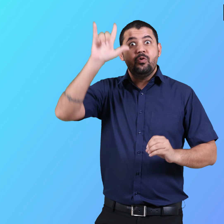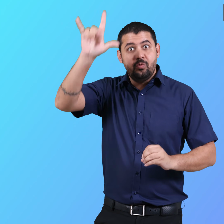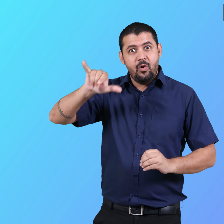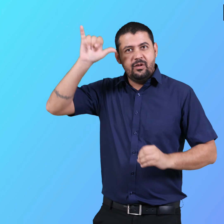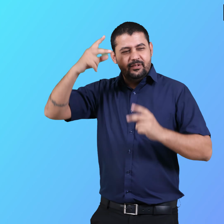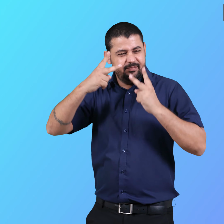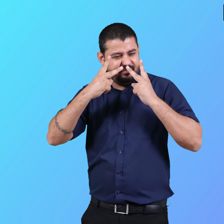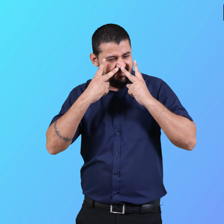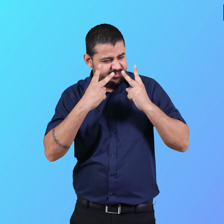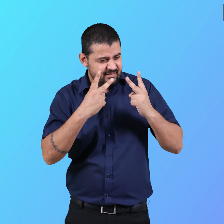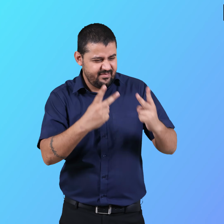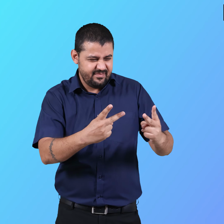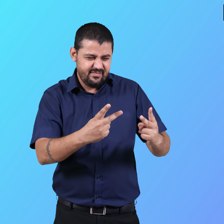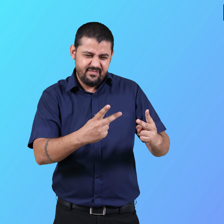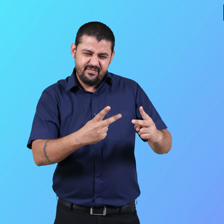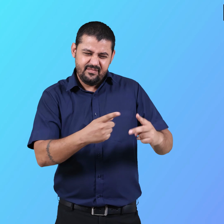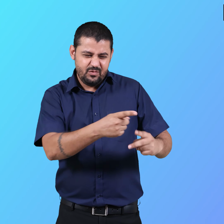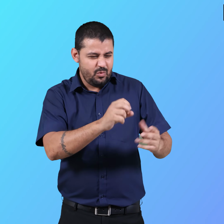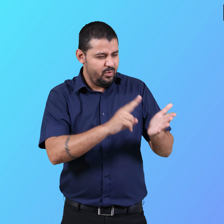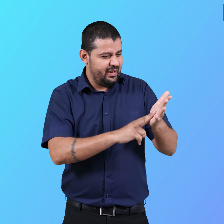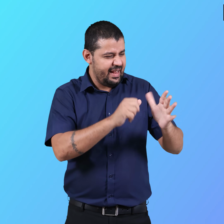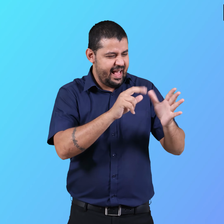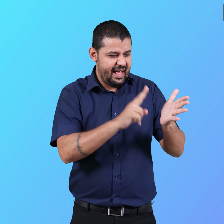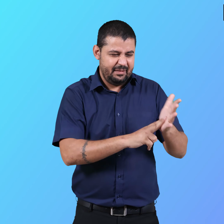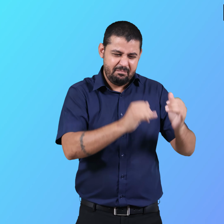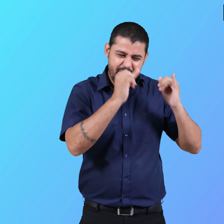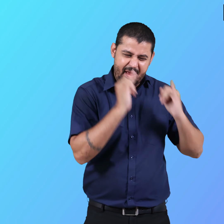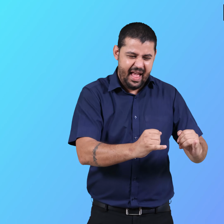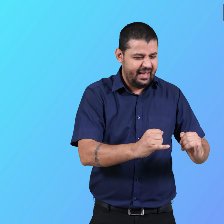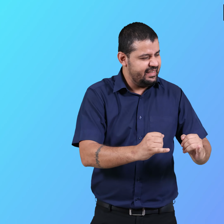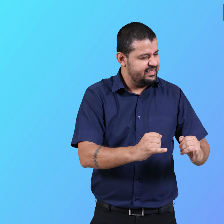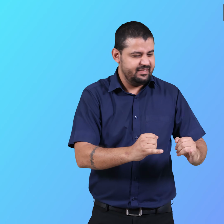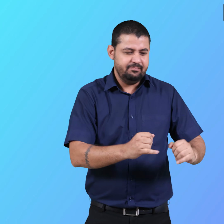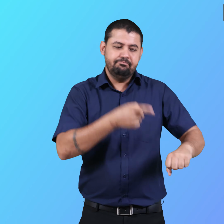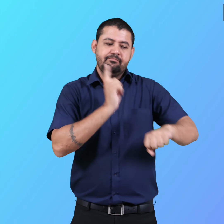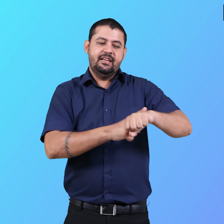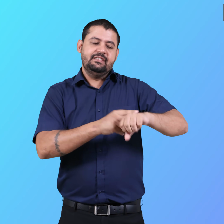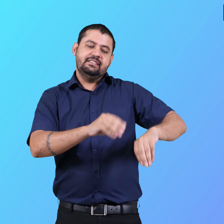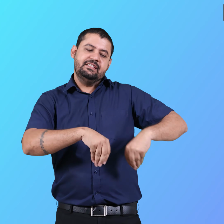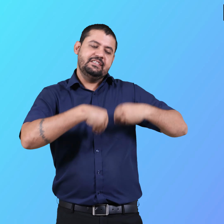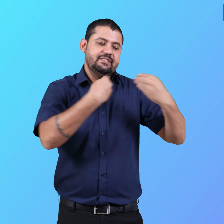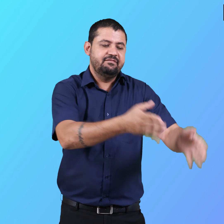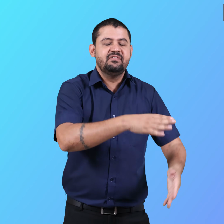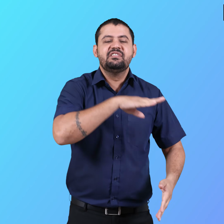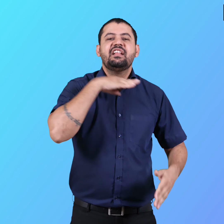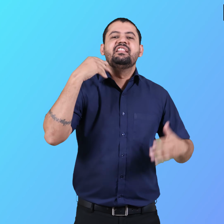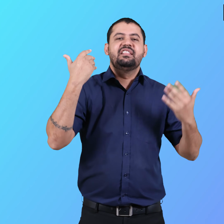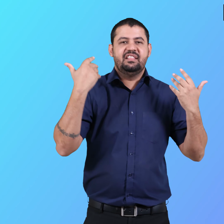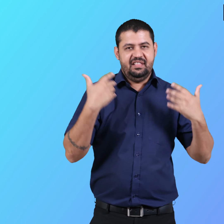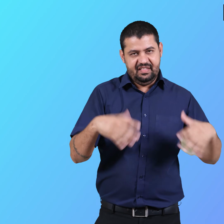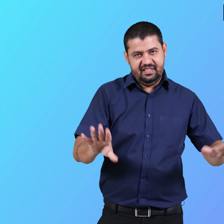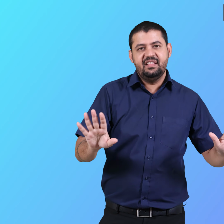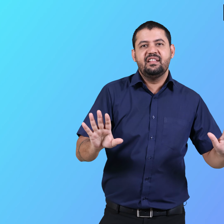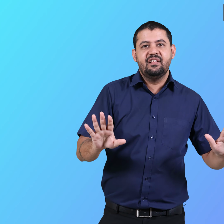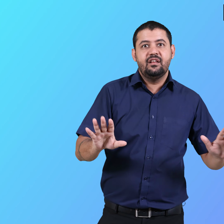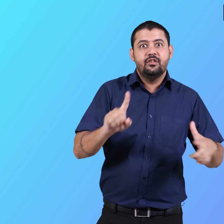This made the LORD very unhappy with Onan, so he caused him to die too.